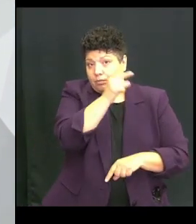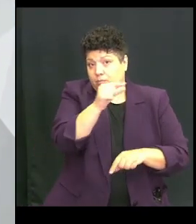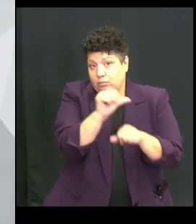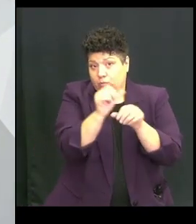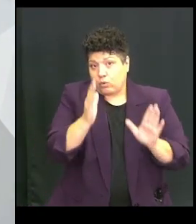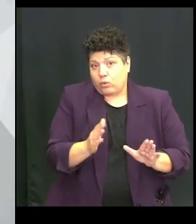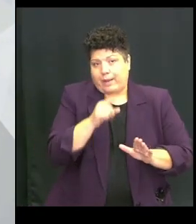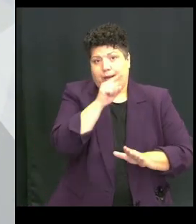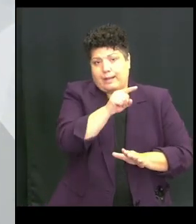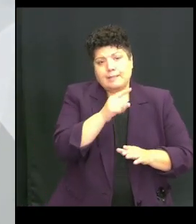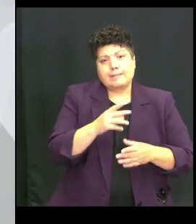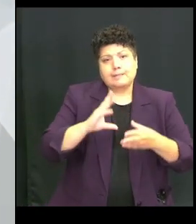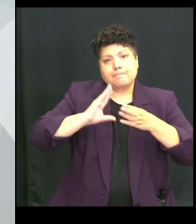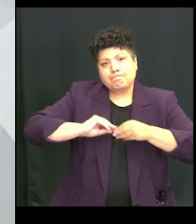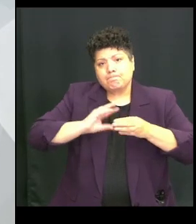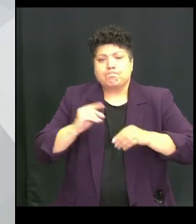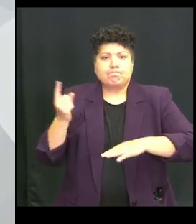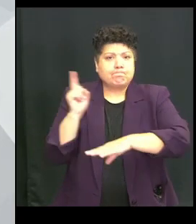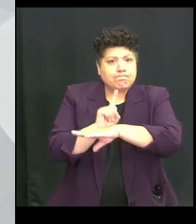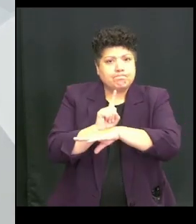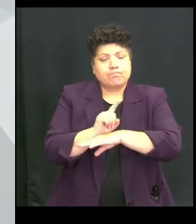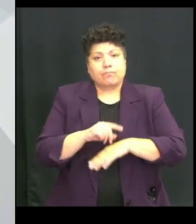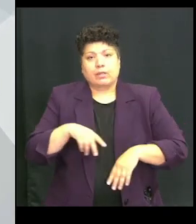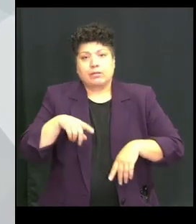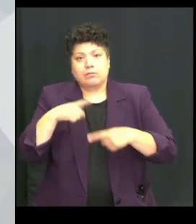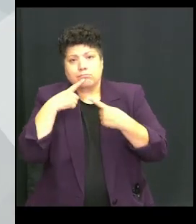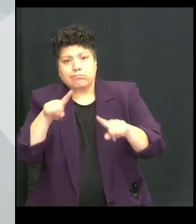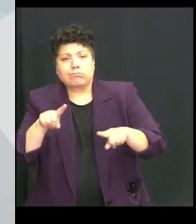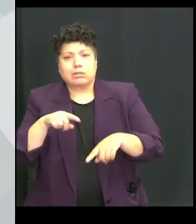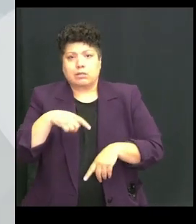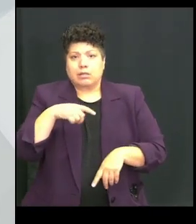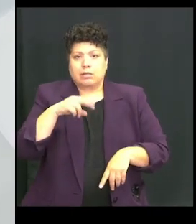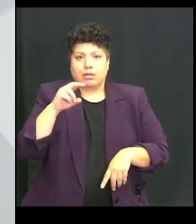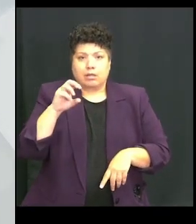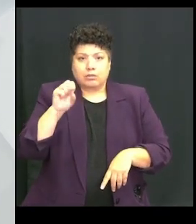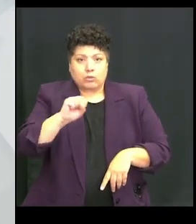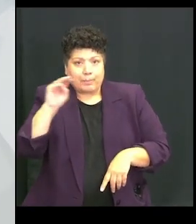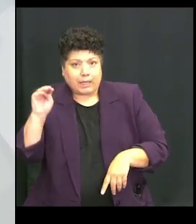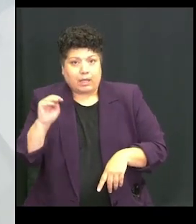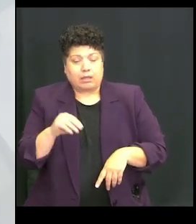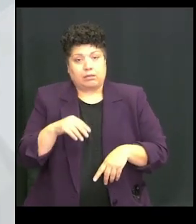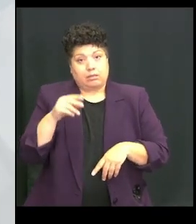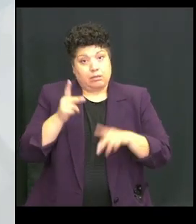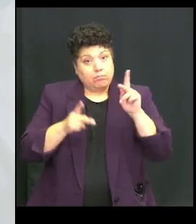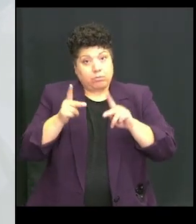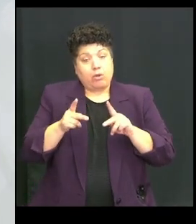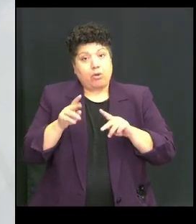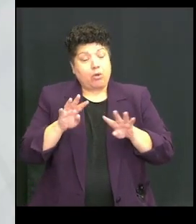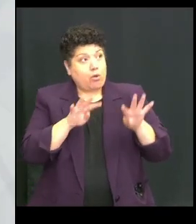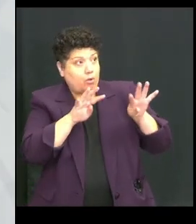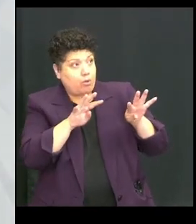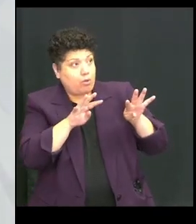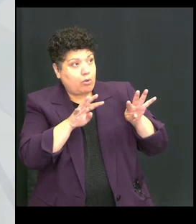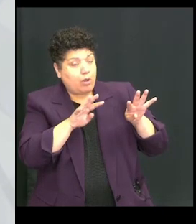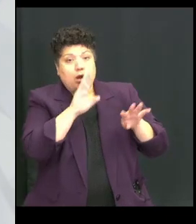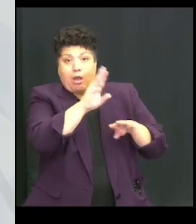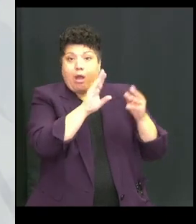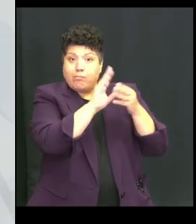to the public through the media and people listened, and they cared what they had to say and their messages are more likely to be seen as credible